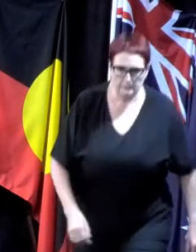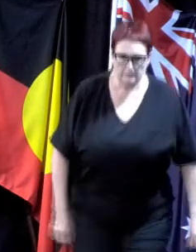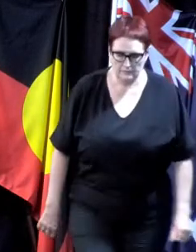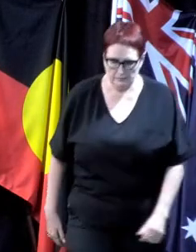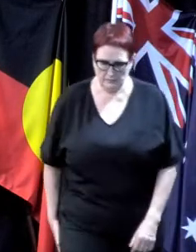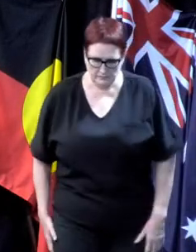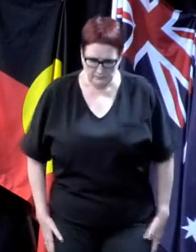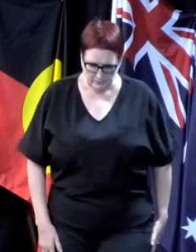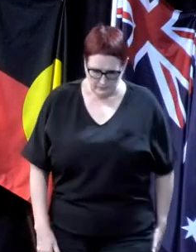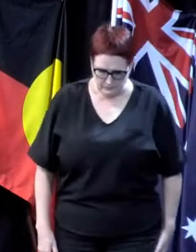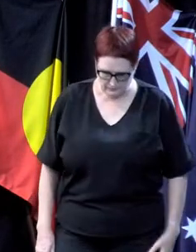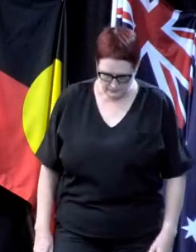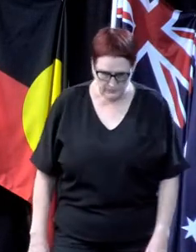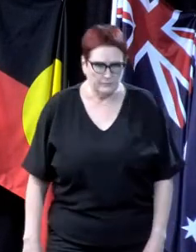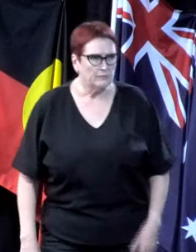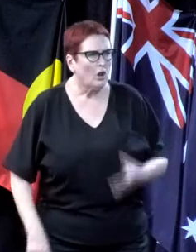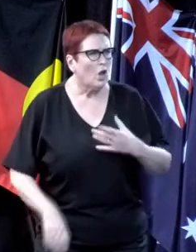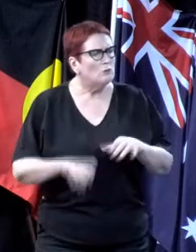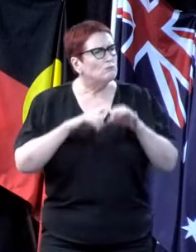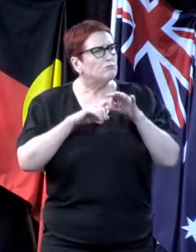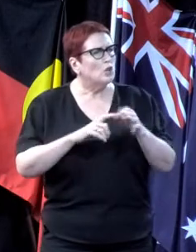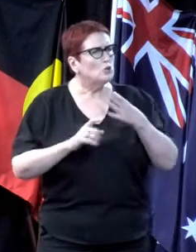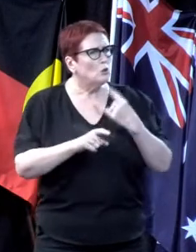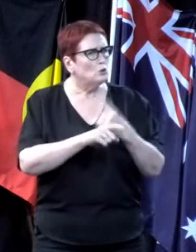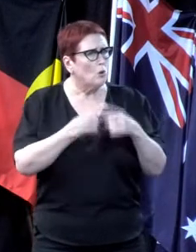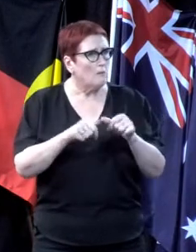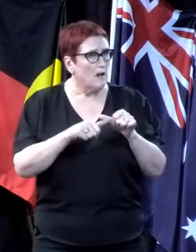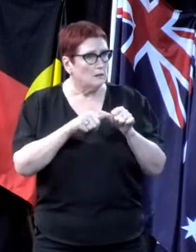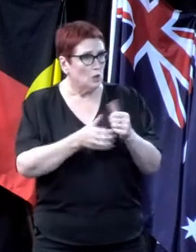of special education schools? And it’s entirely voluntary.